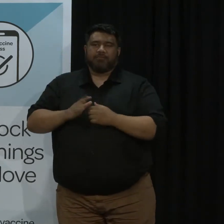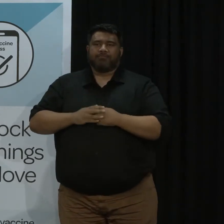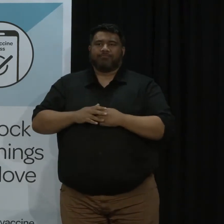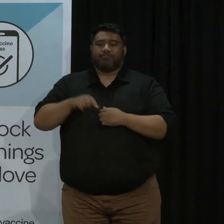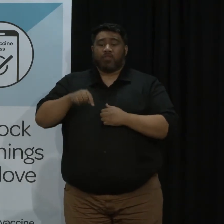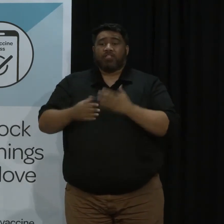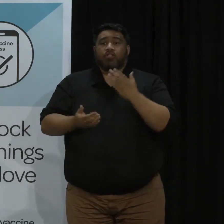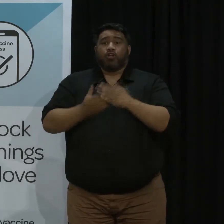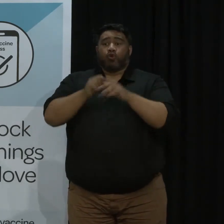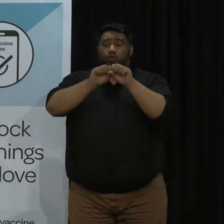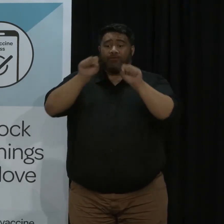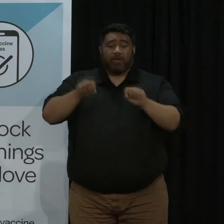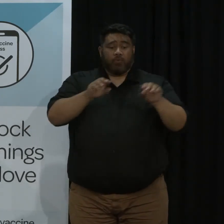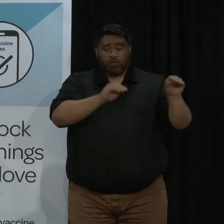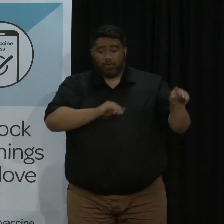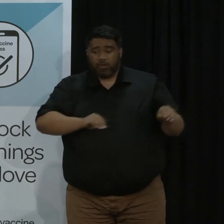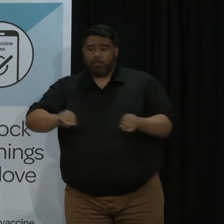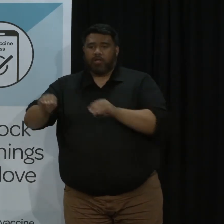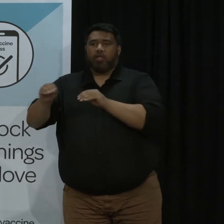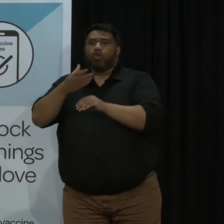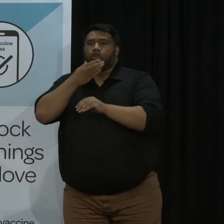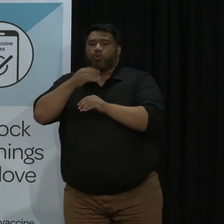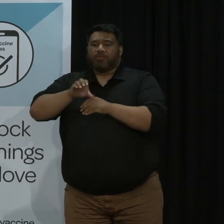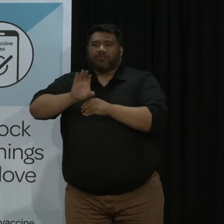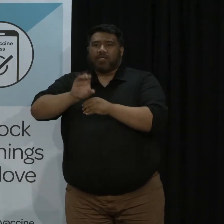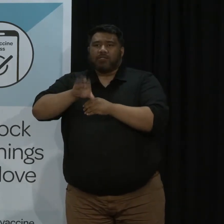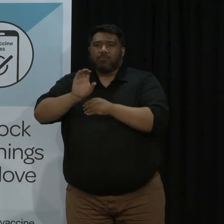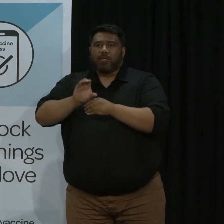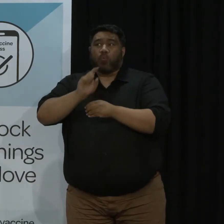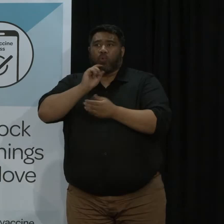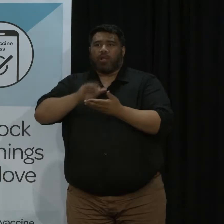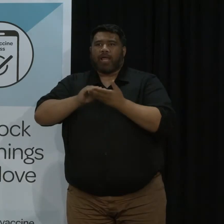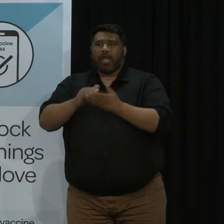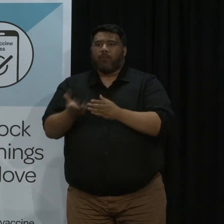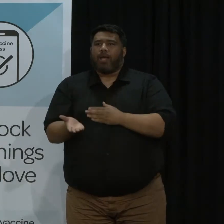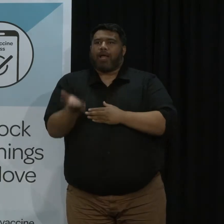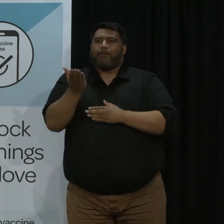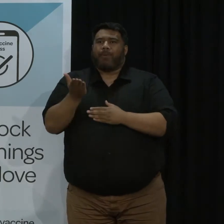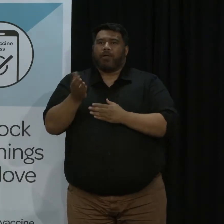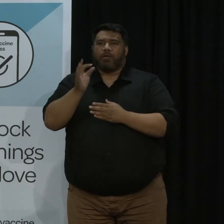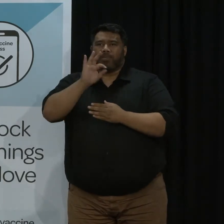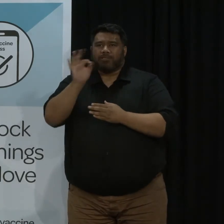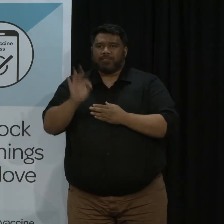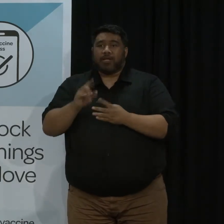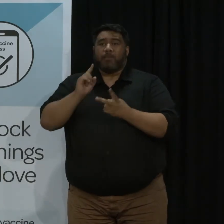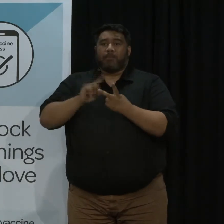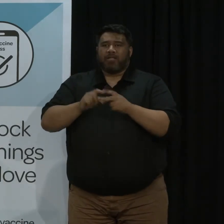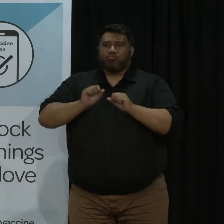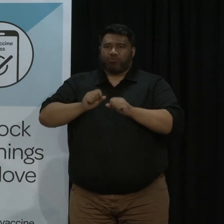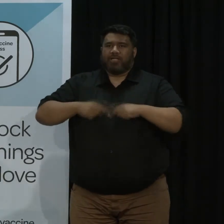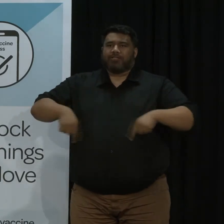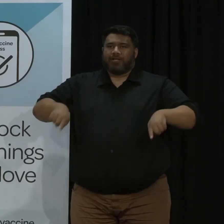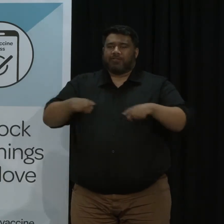continue driving up the level of vaccine we have right across the country to reduce the risk of outbreaks. This new COVID